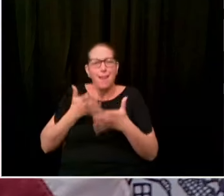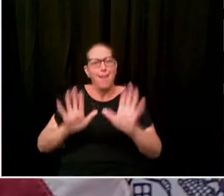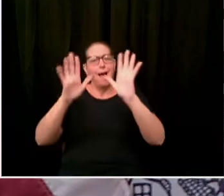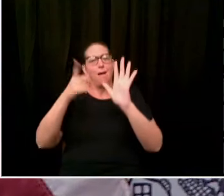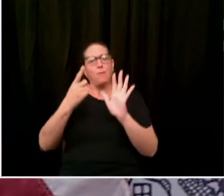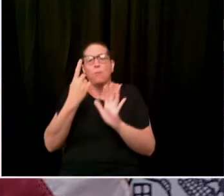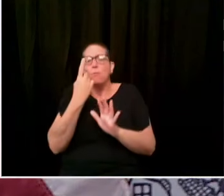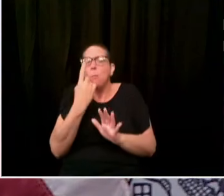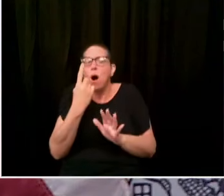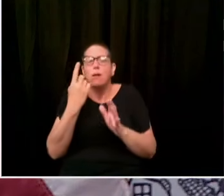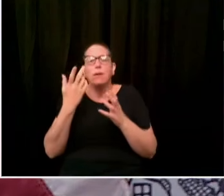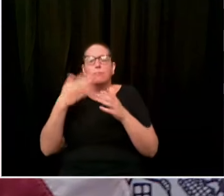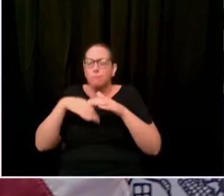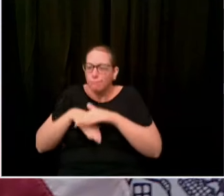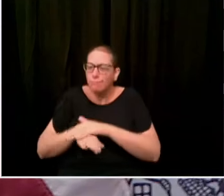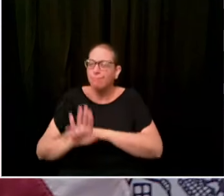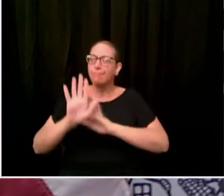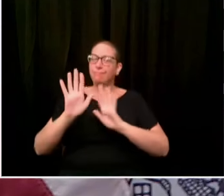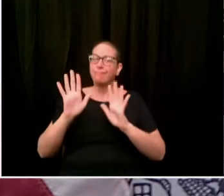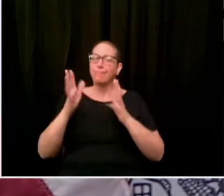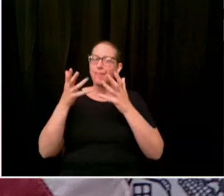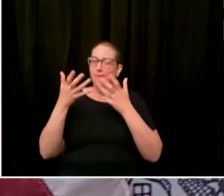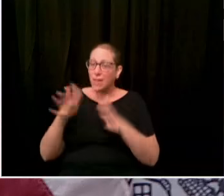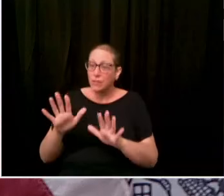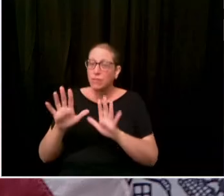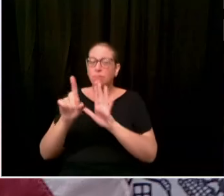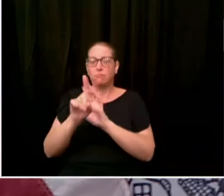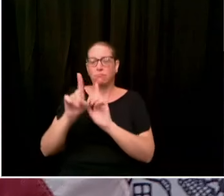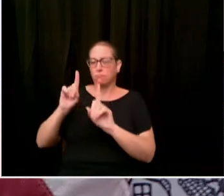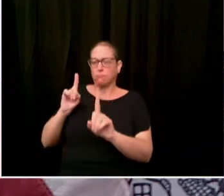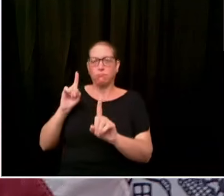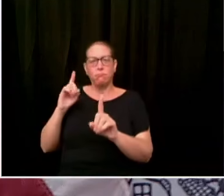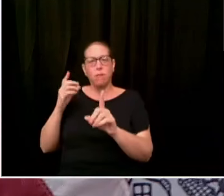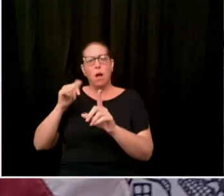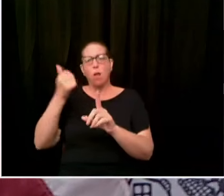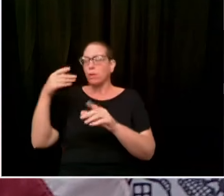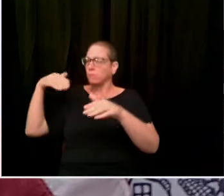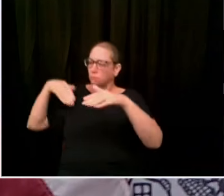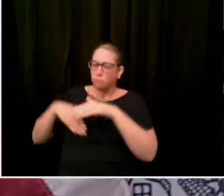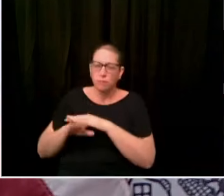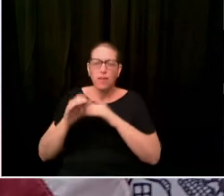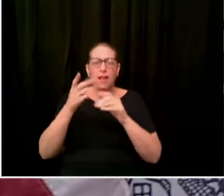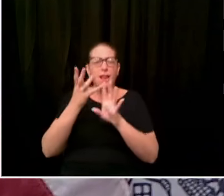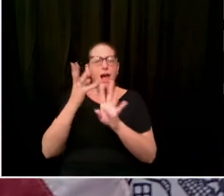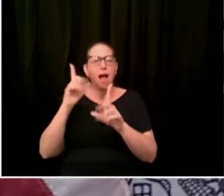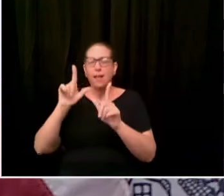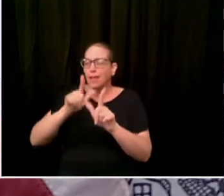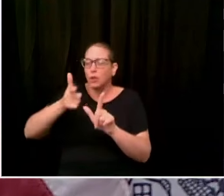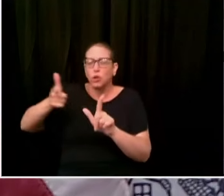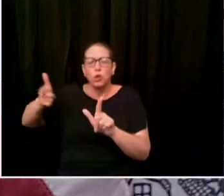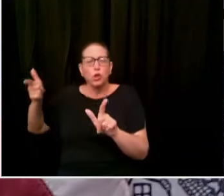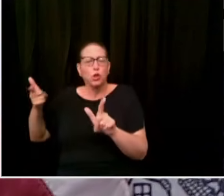CUSTOMER AT A TIME IN OR